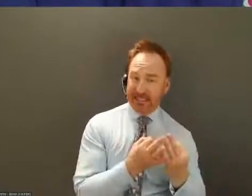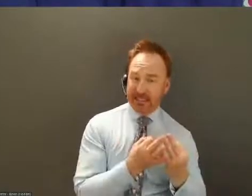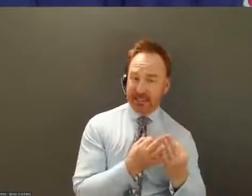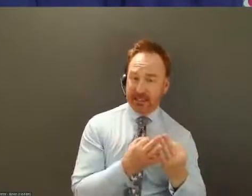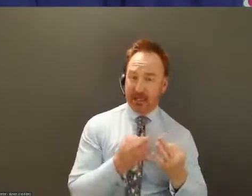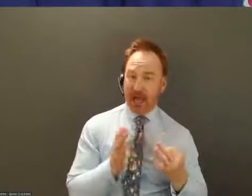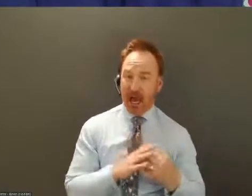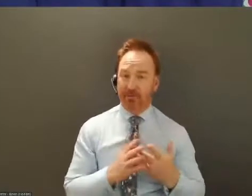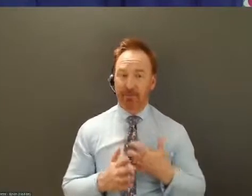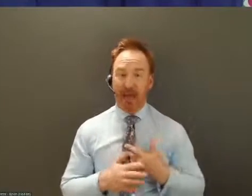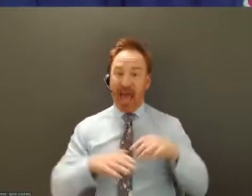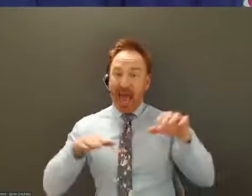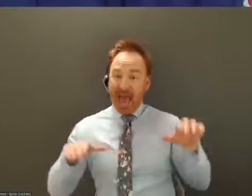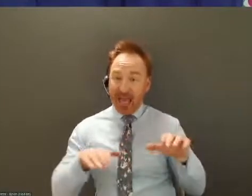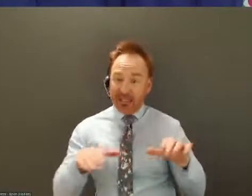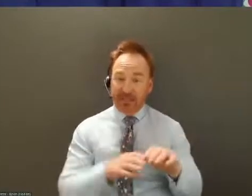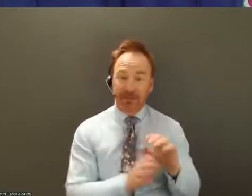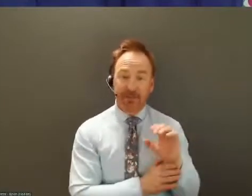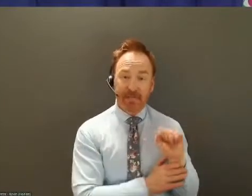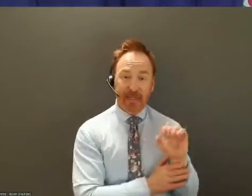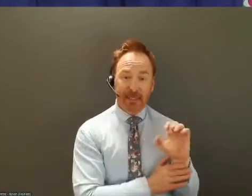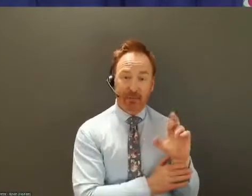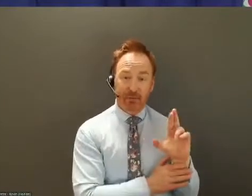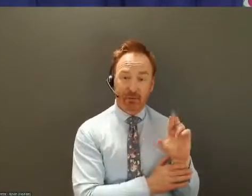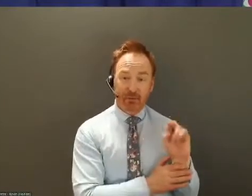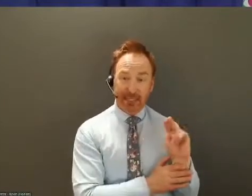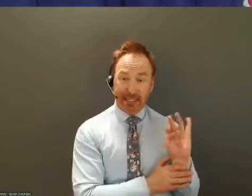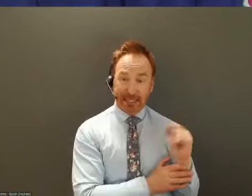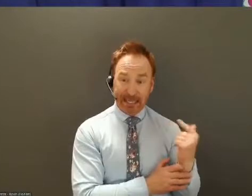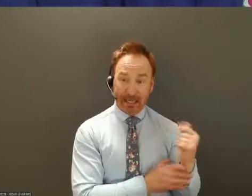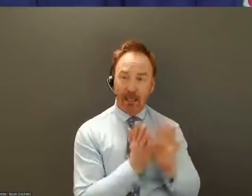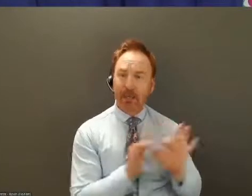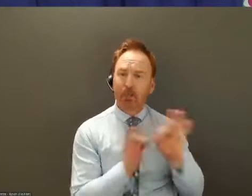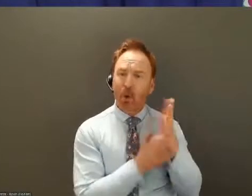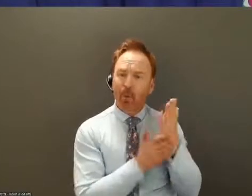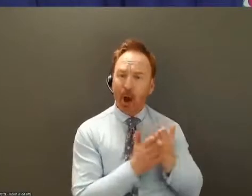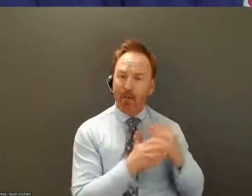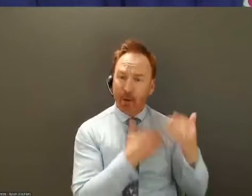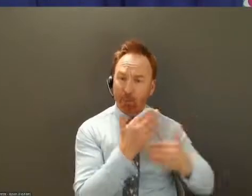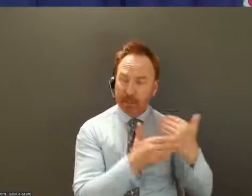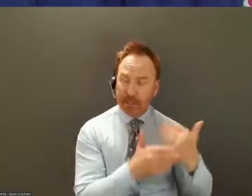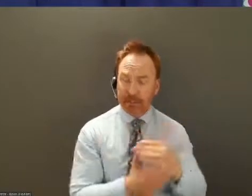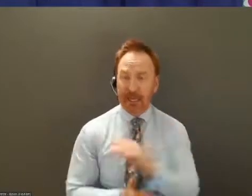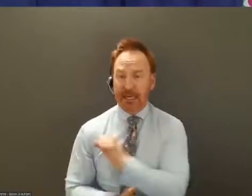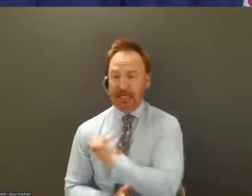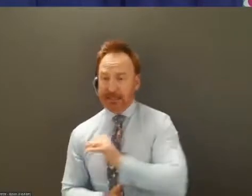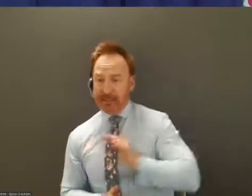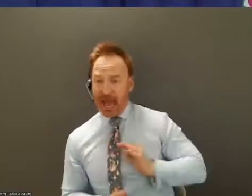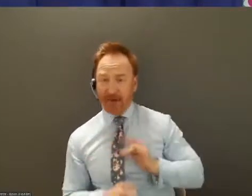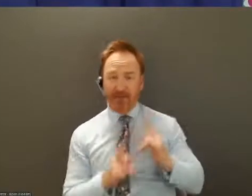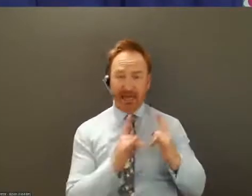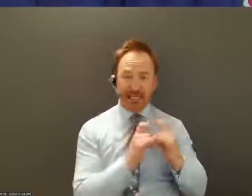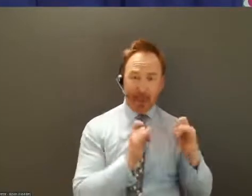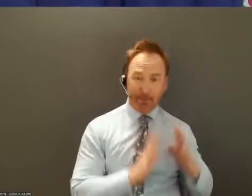introductions and as long as we have fuel available COVID will burn.